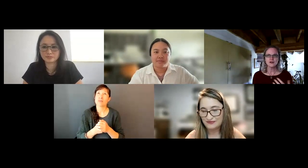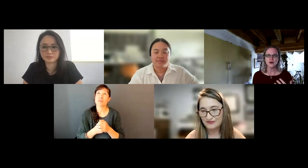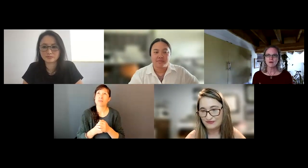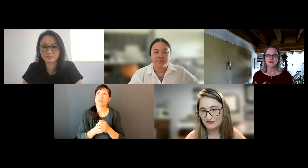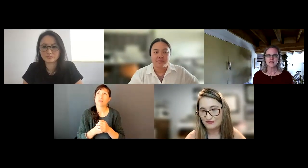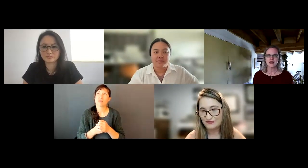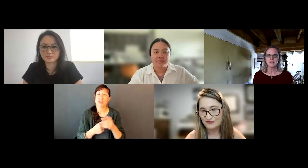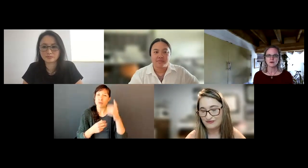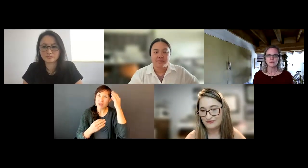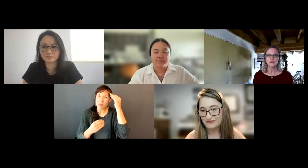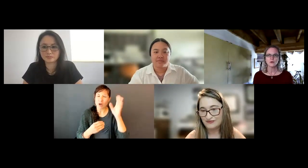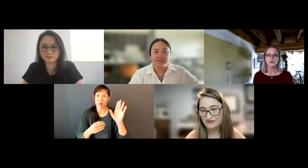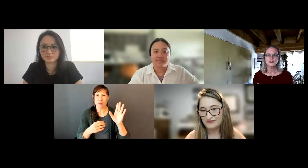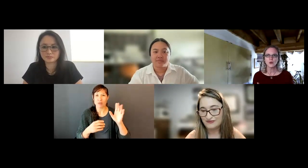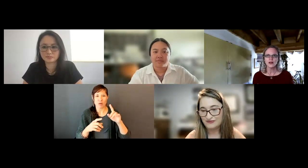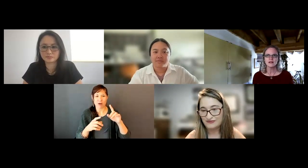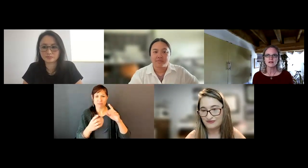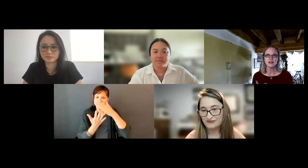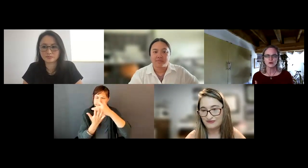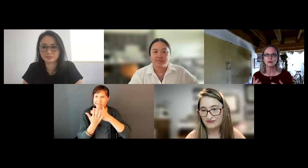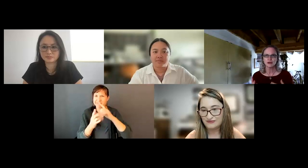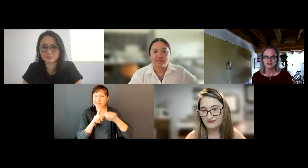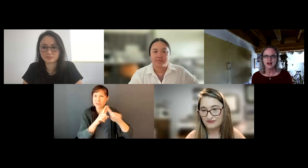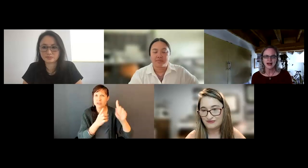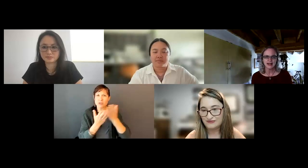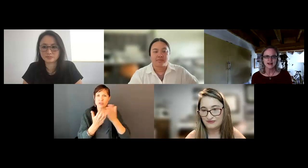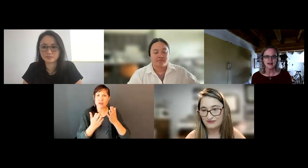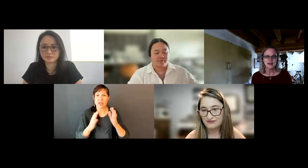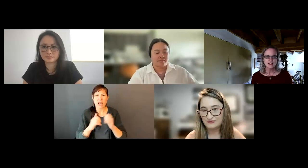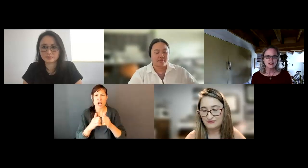how did you go about deciding which ones you would provide?